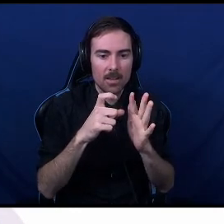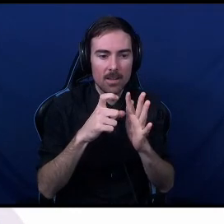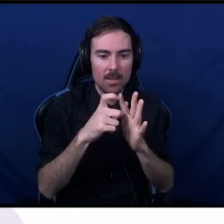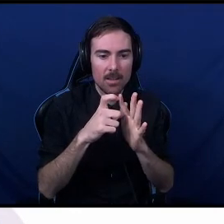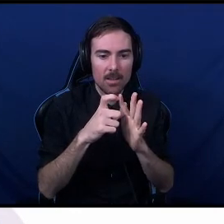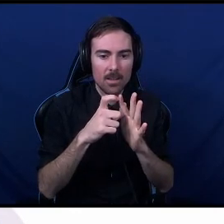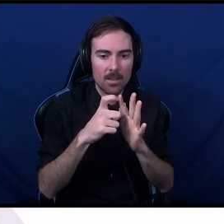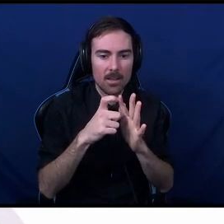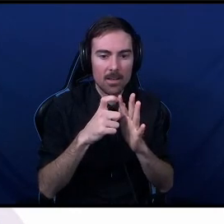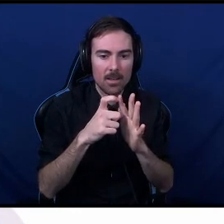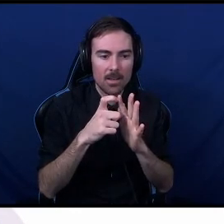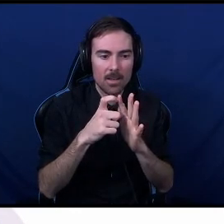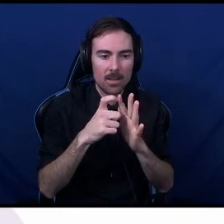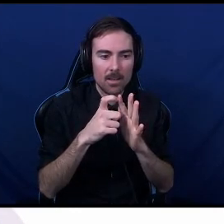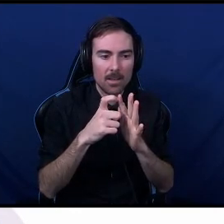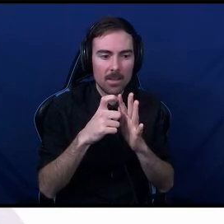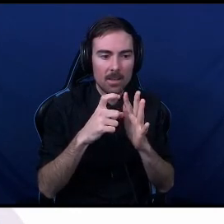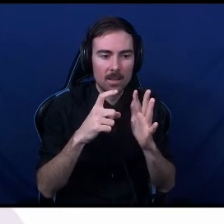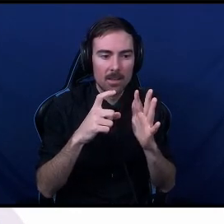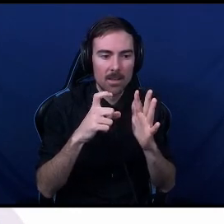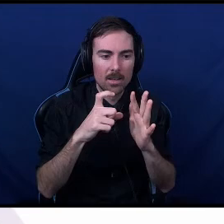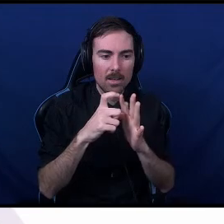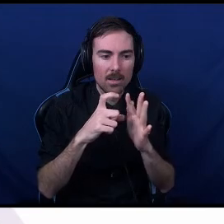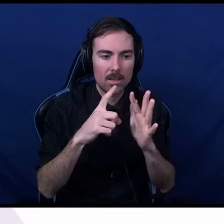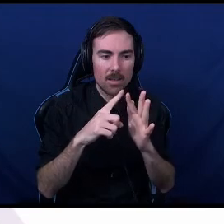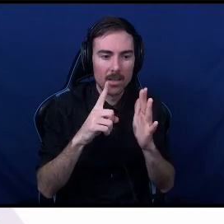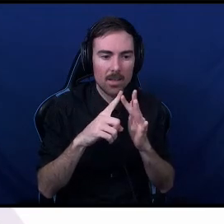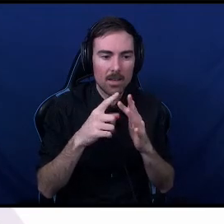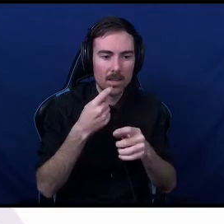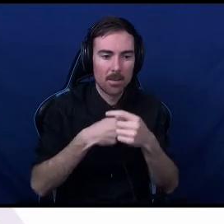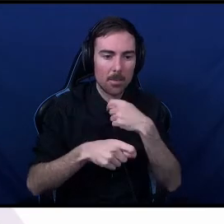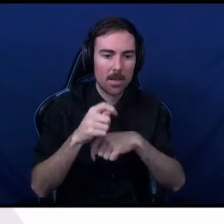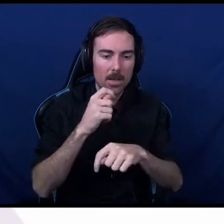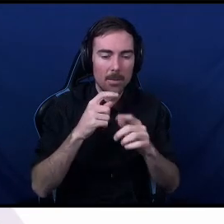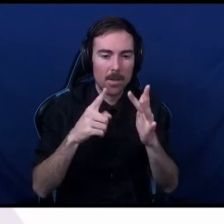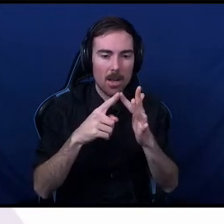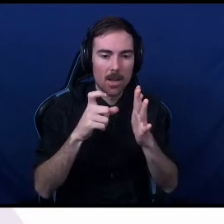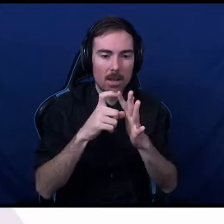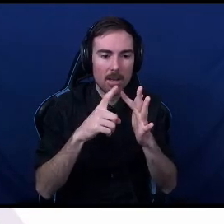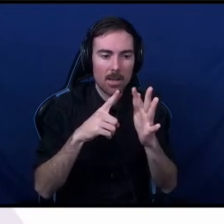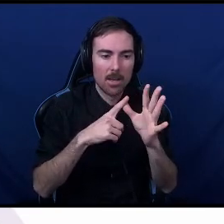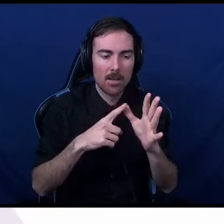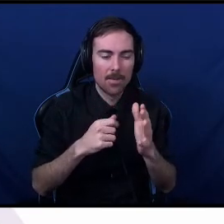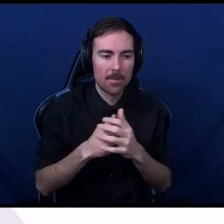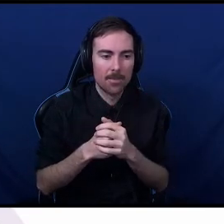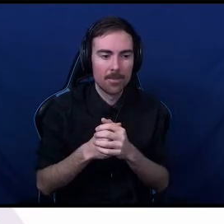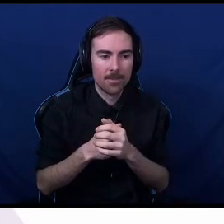not mine, I gotta give credit to someone in to Jonathan, California, and in the US on that one. But I honestly do